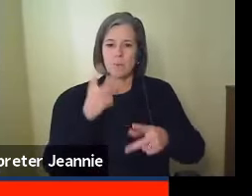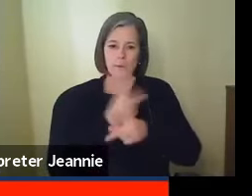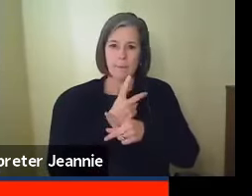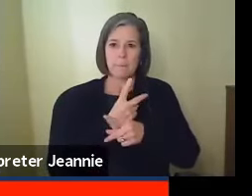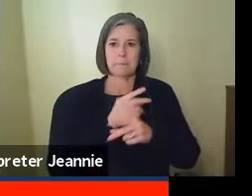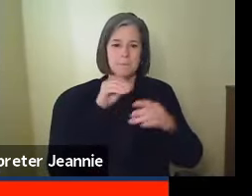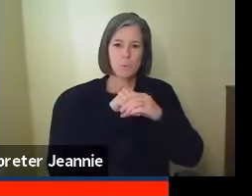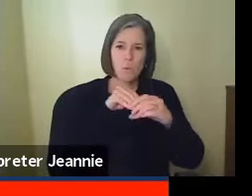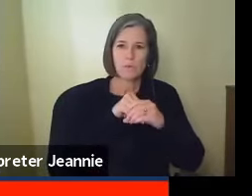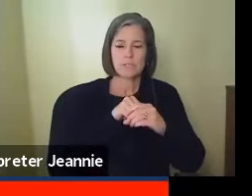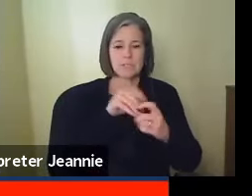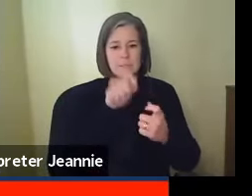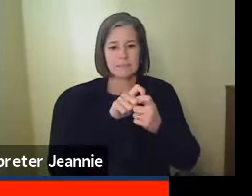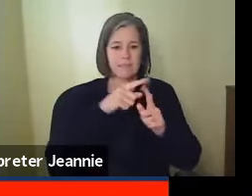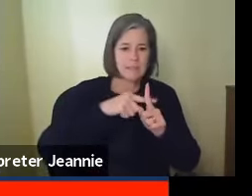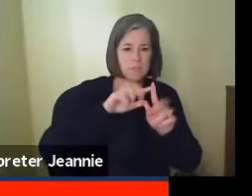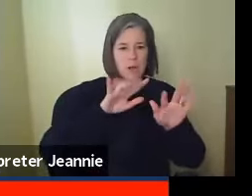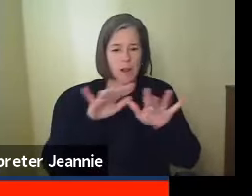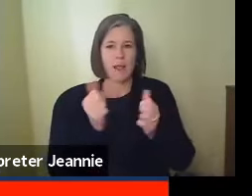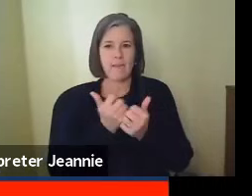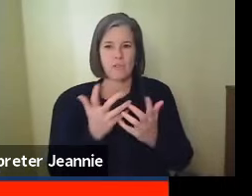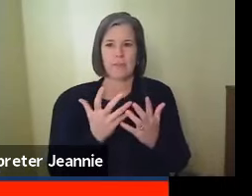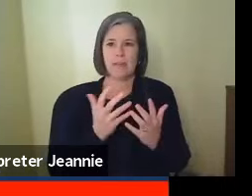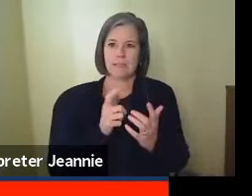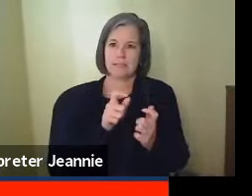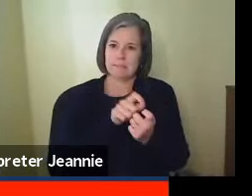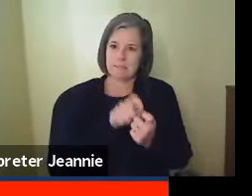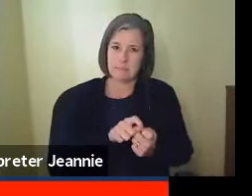And then there should be a quick ramp up in January of availability